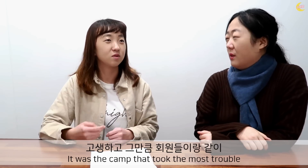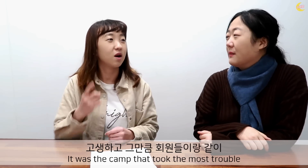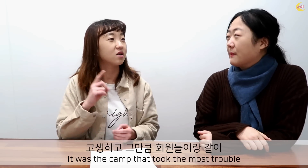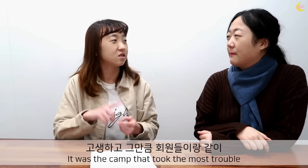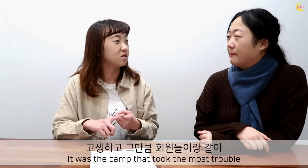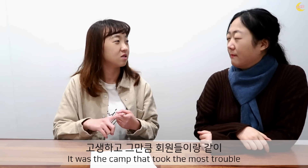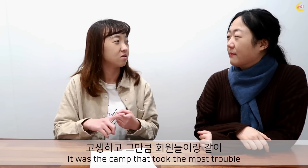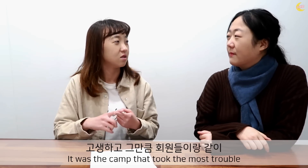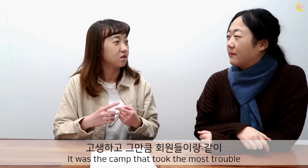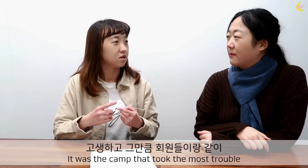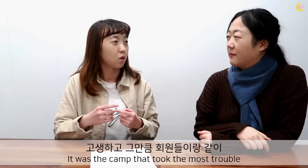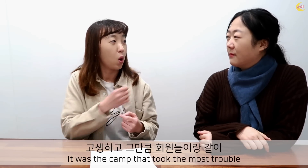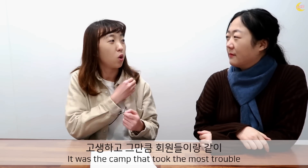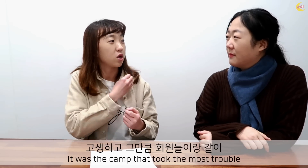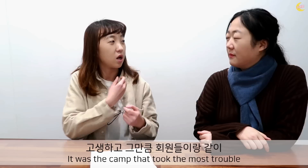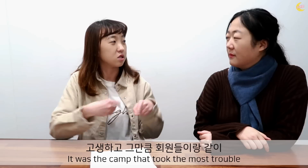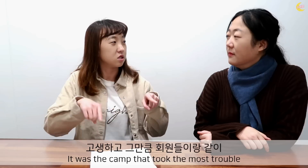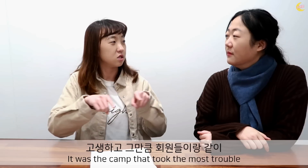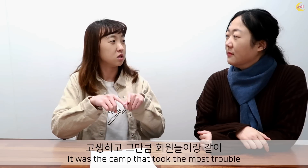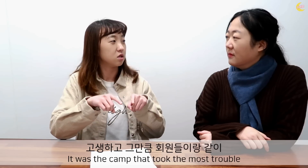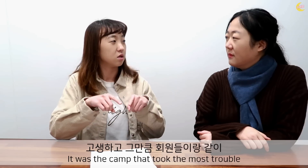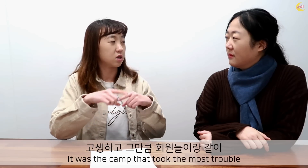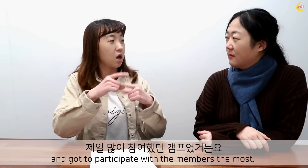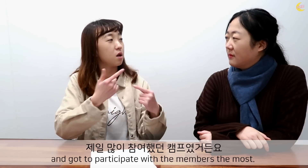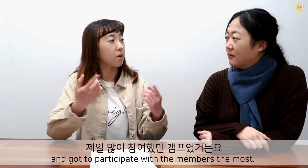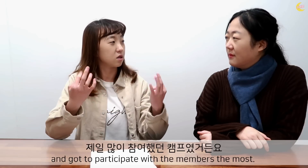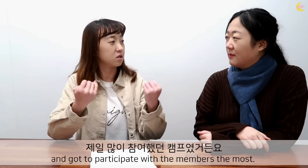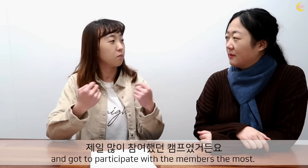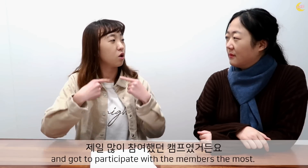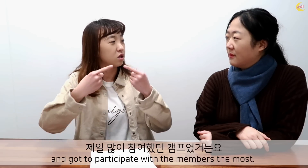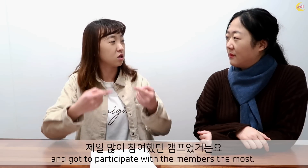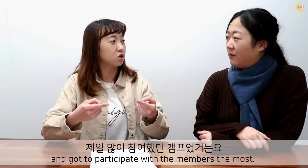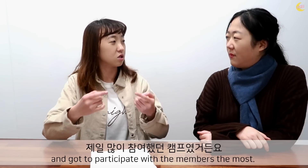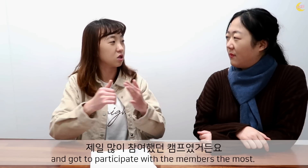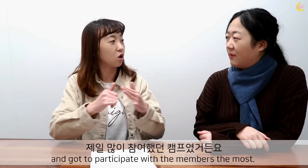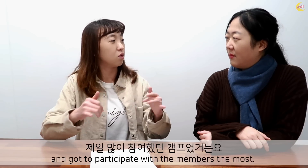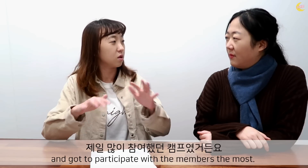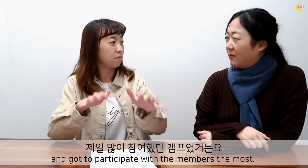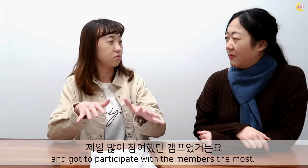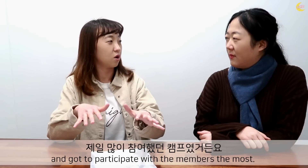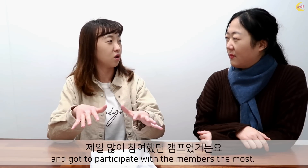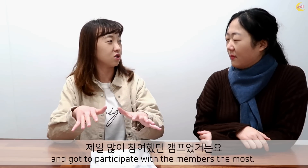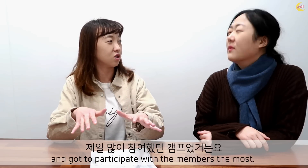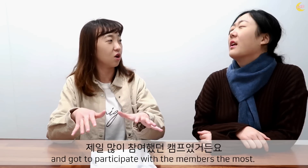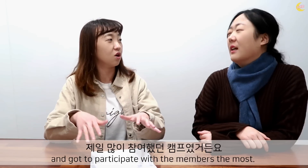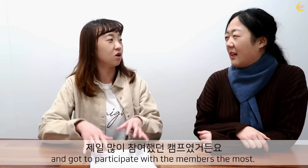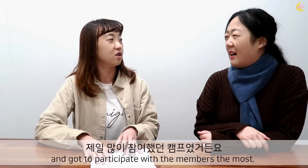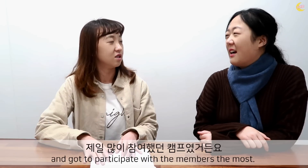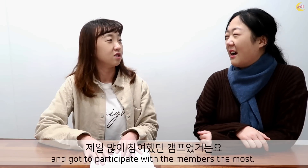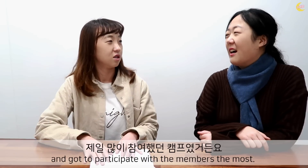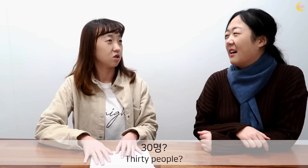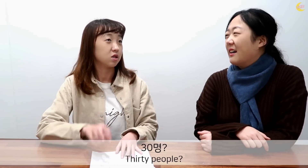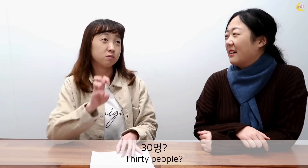It was the camp that took the most trouble and got to participate with the members the most.